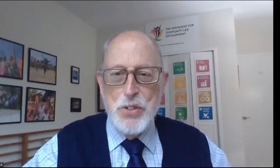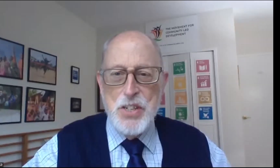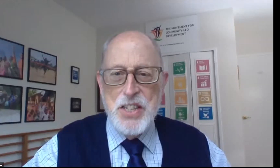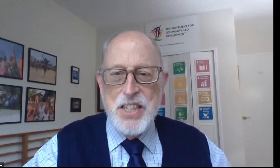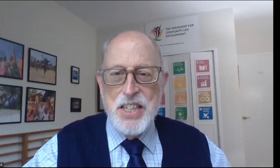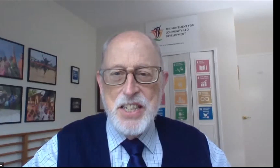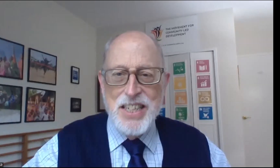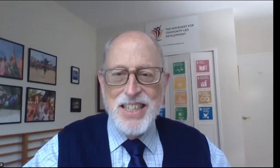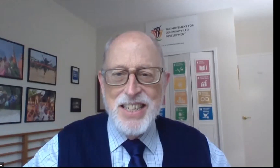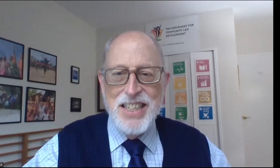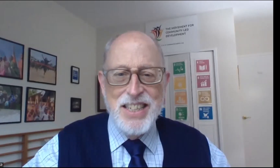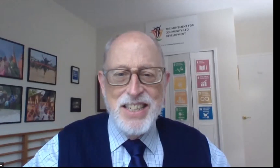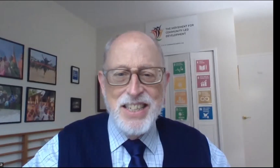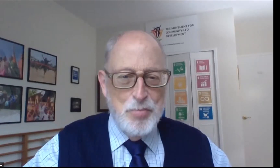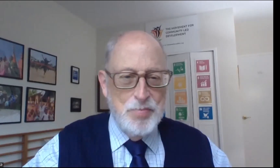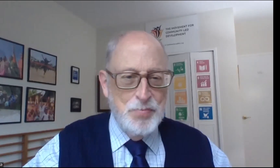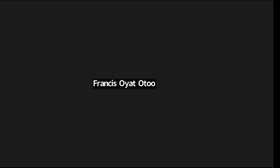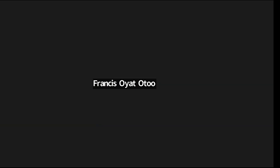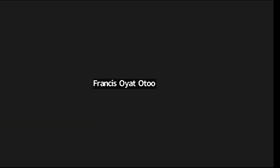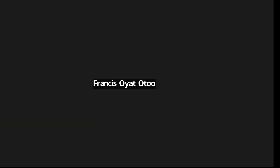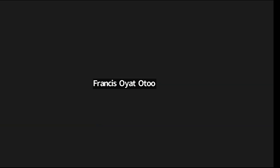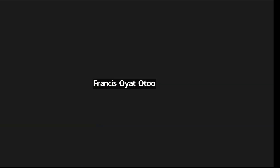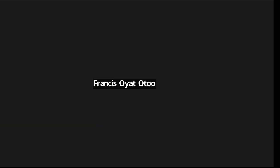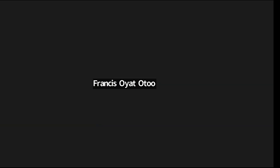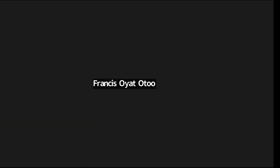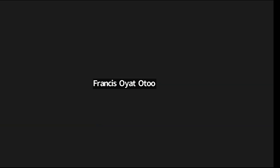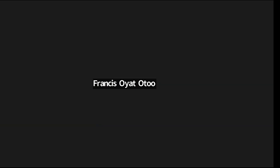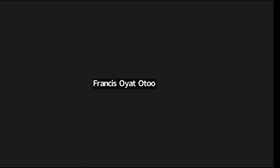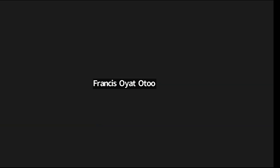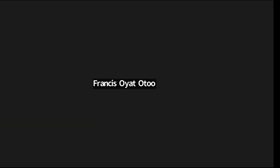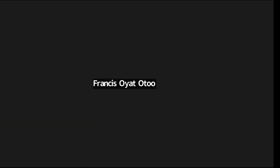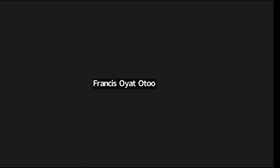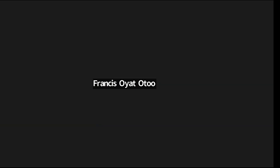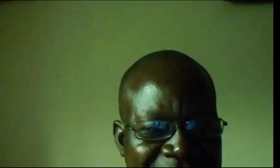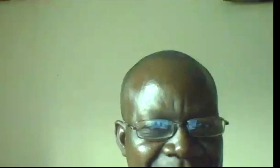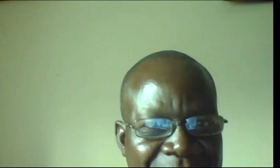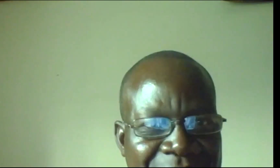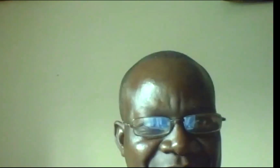Wonderful to see you, Francis. Yes.